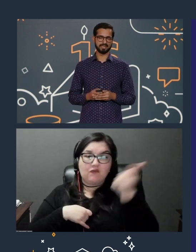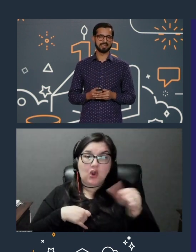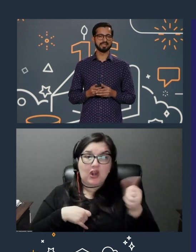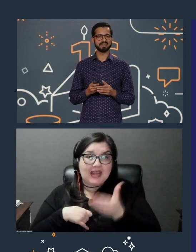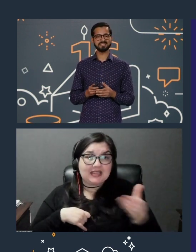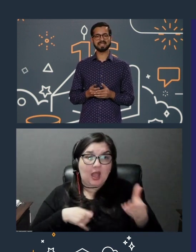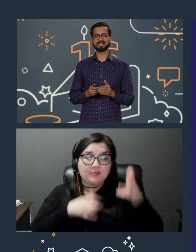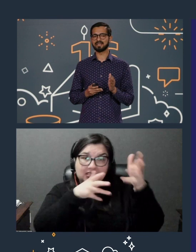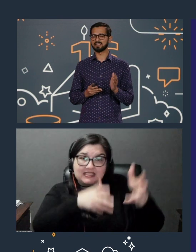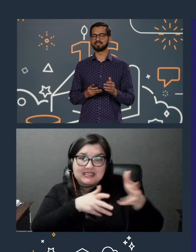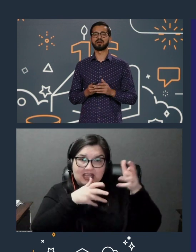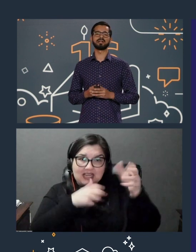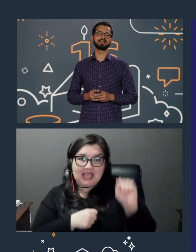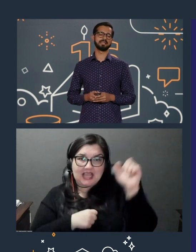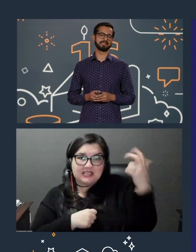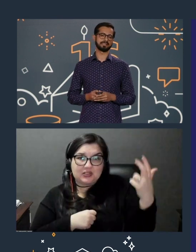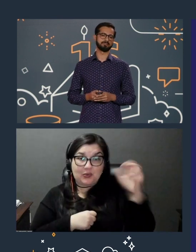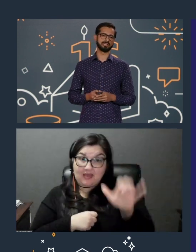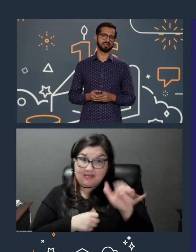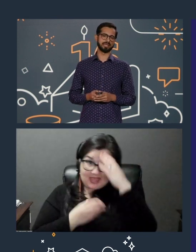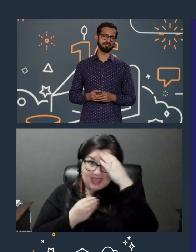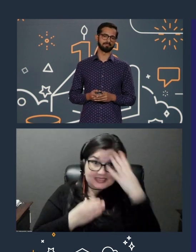This data is not easily accessible today.